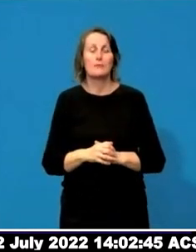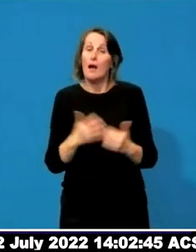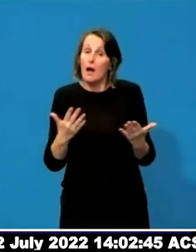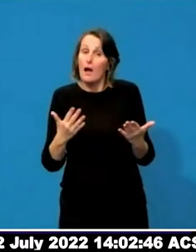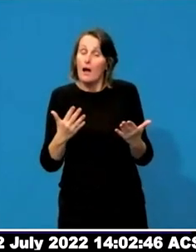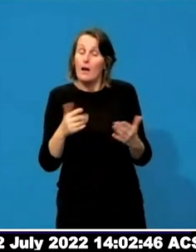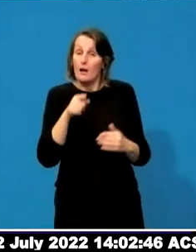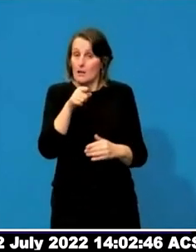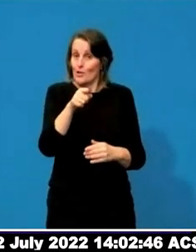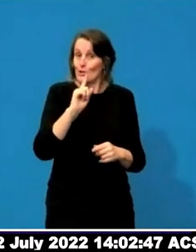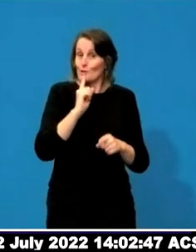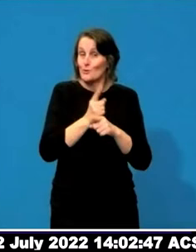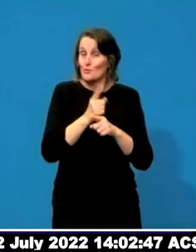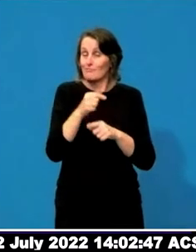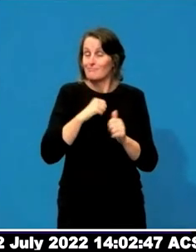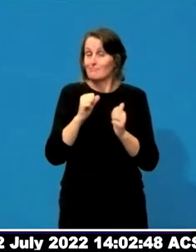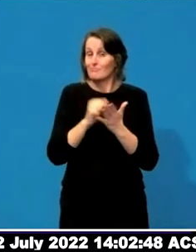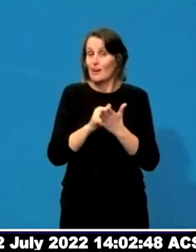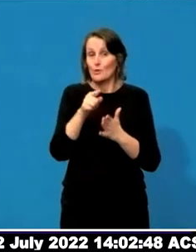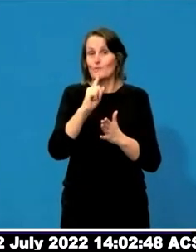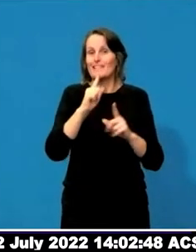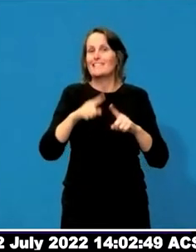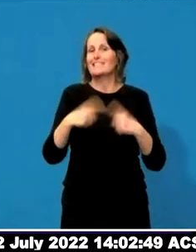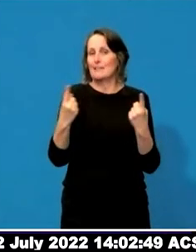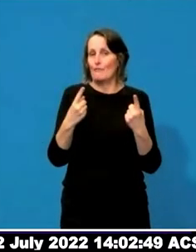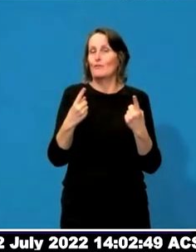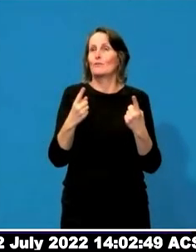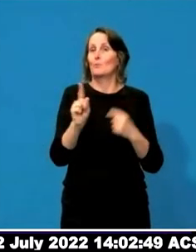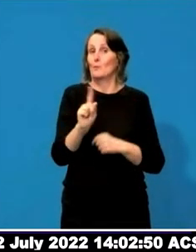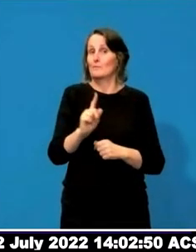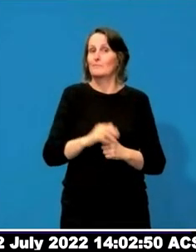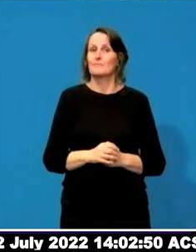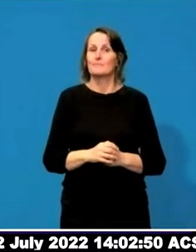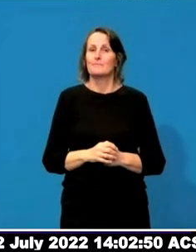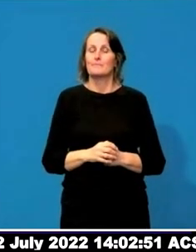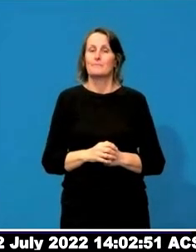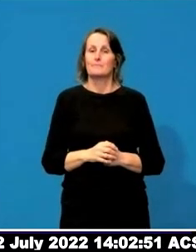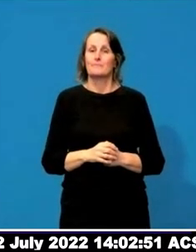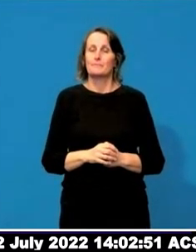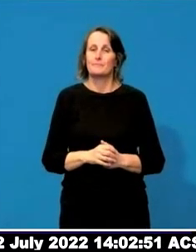is that there is a fundamental difference between providing support to individuals